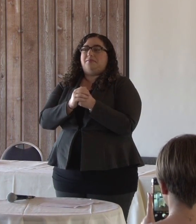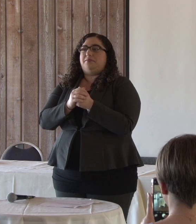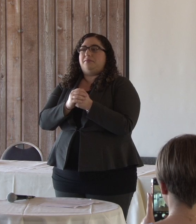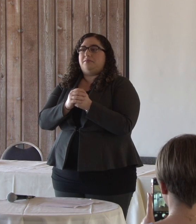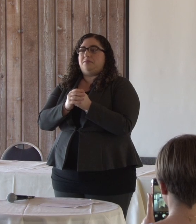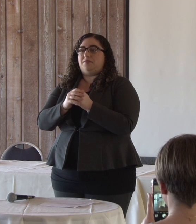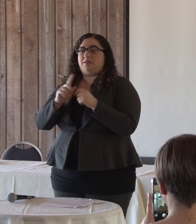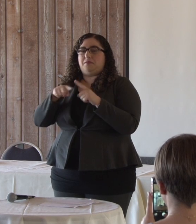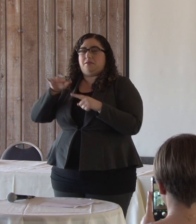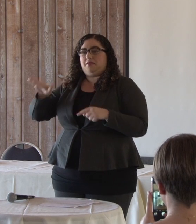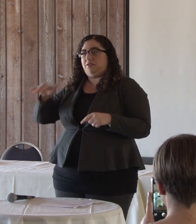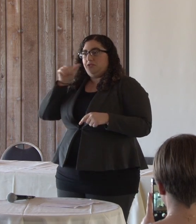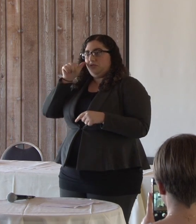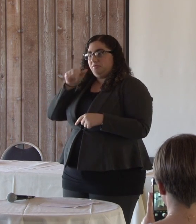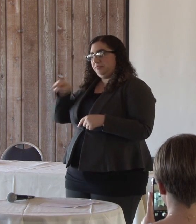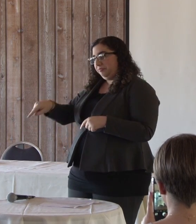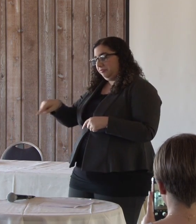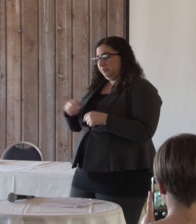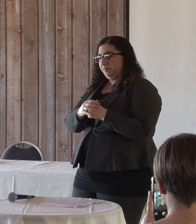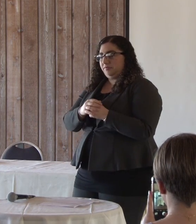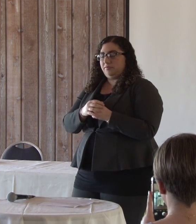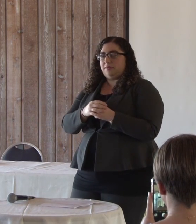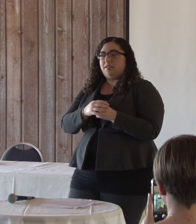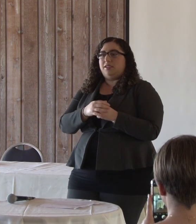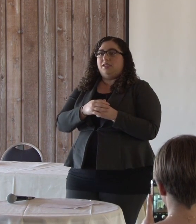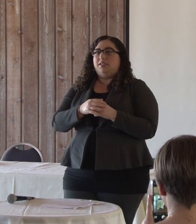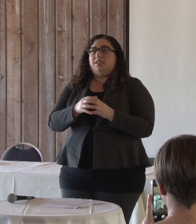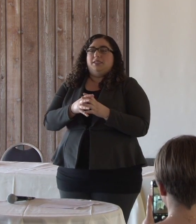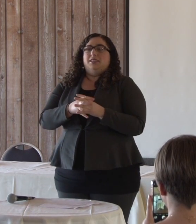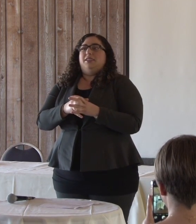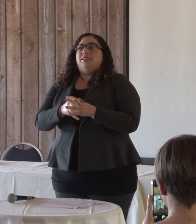I want to tell you a story,if I can.